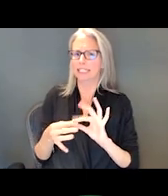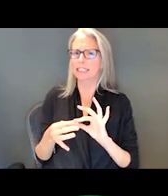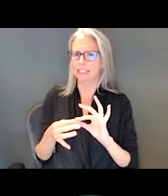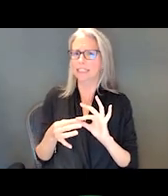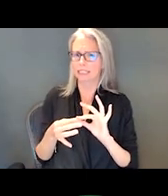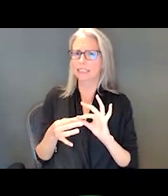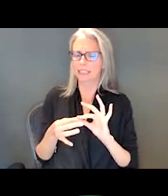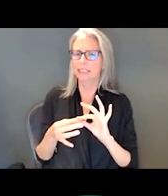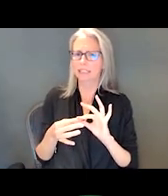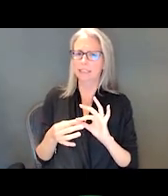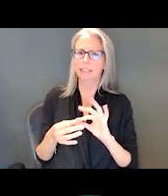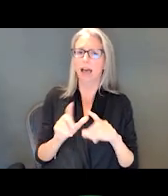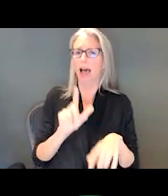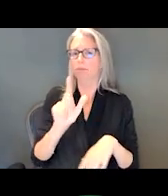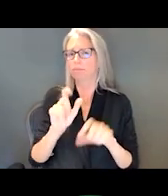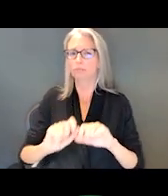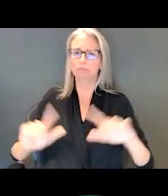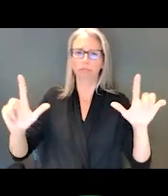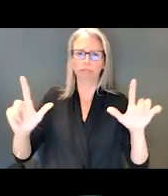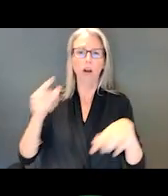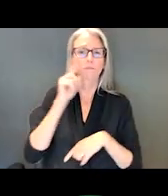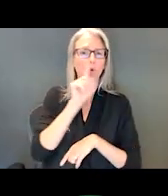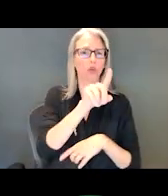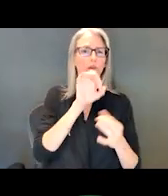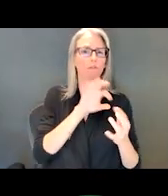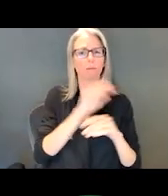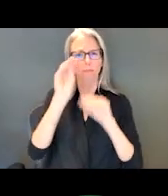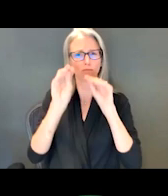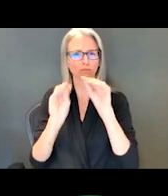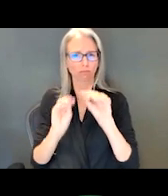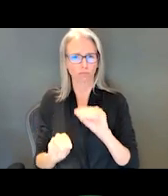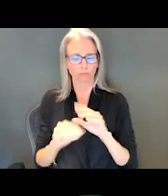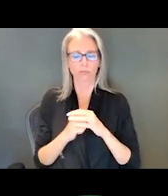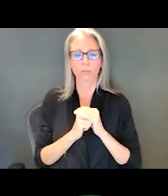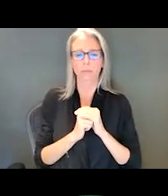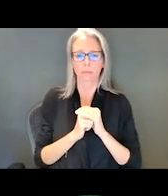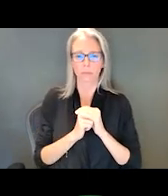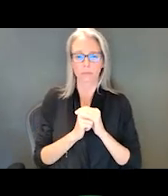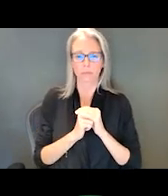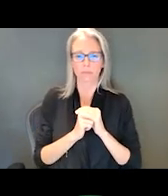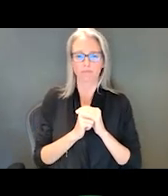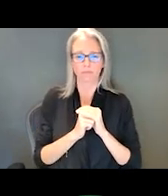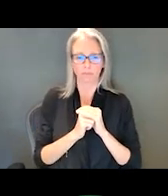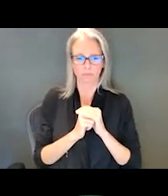Number 7, not everything can be written down in a standard. So sometimes improving accessibility